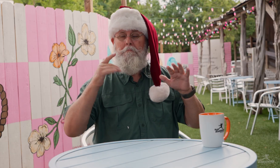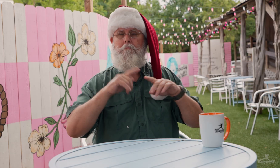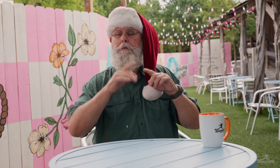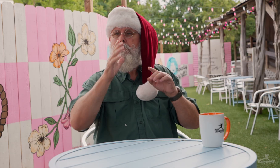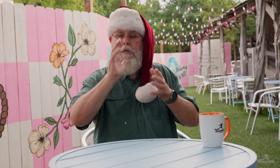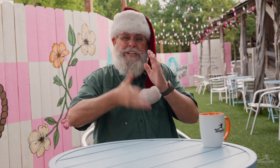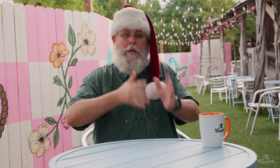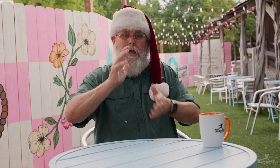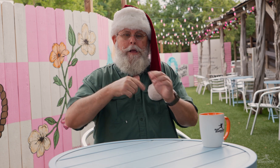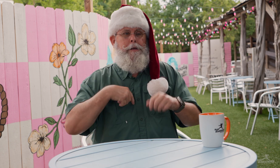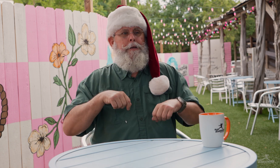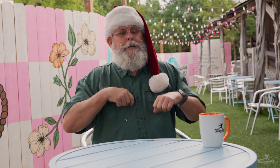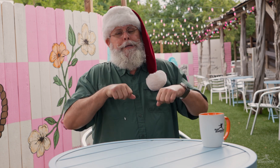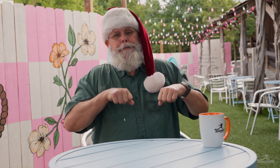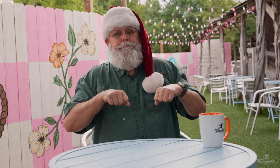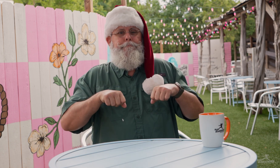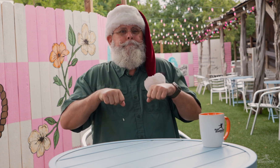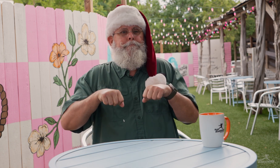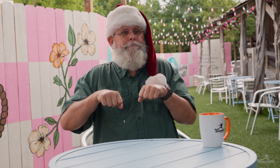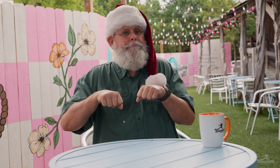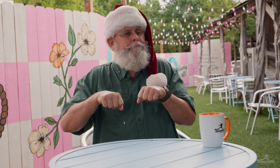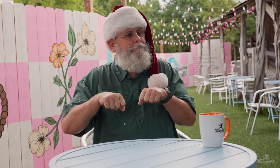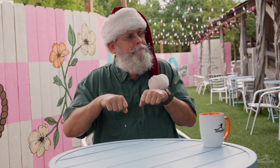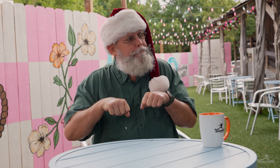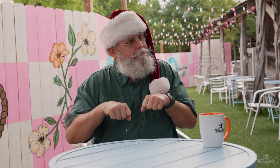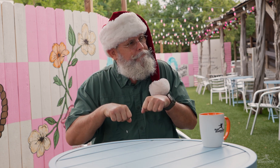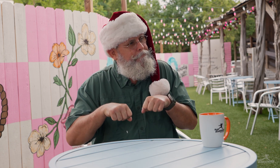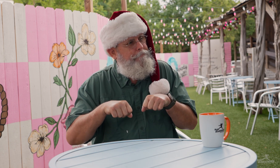I took my cart and walked by the boy and gave him a look